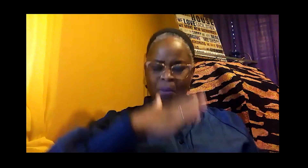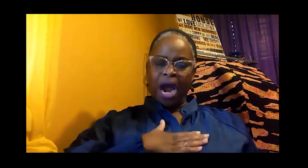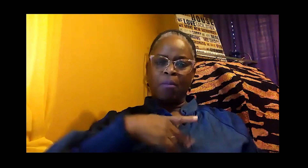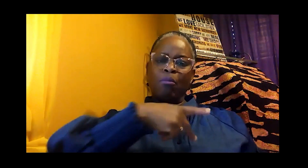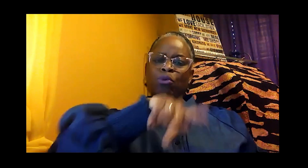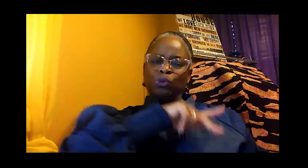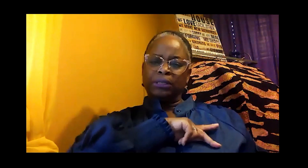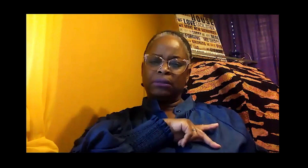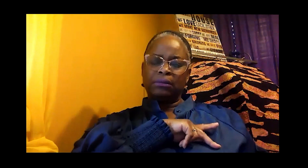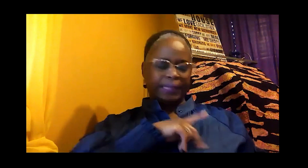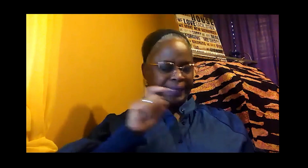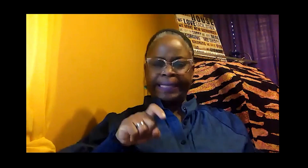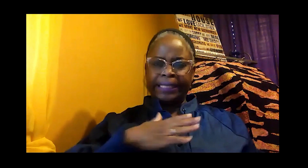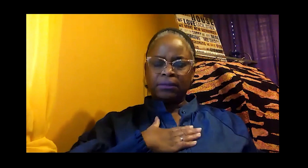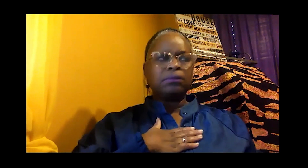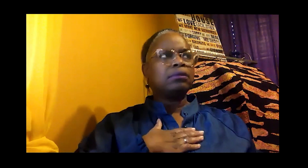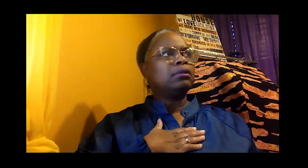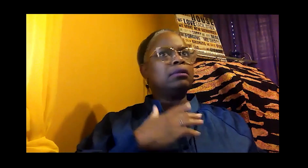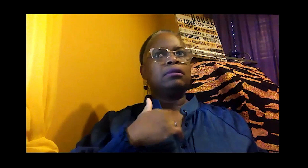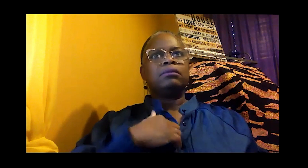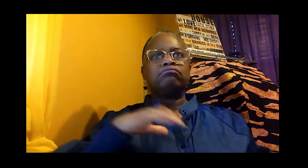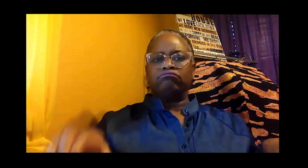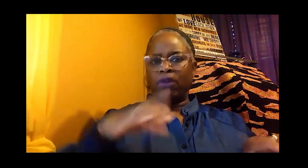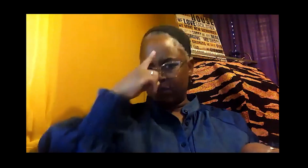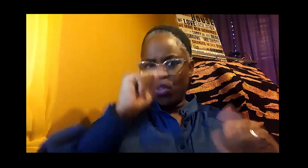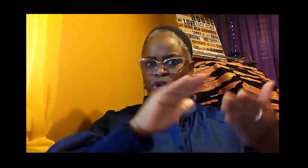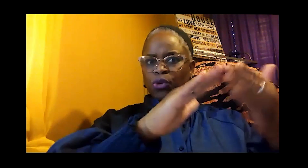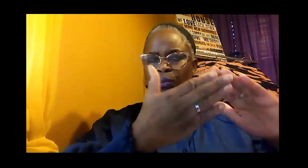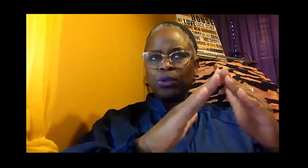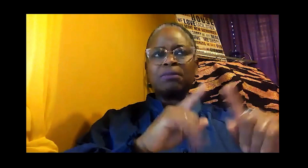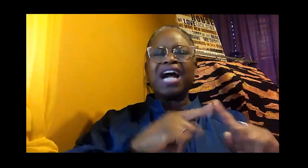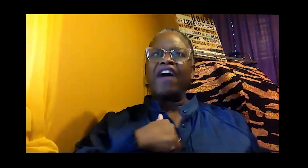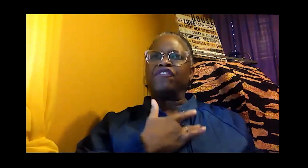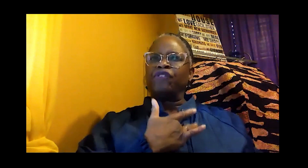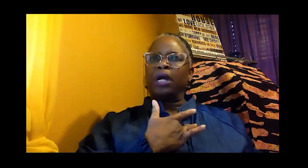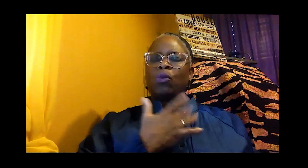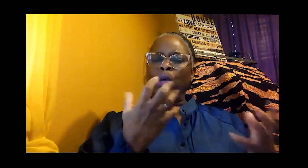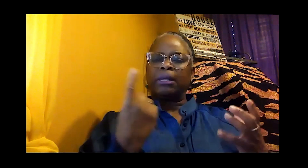and wanted to focus on the Deaf community. I needed something more out of life, hold off, and